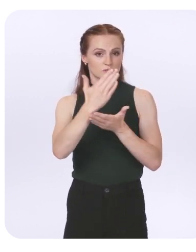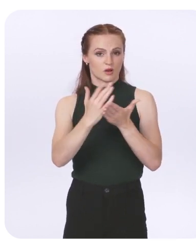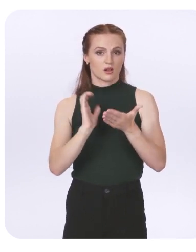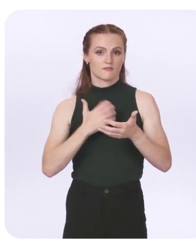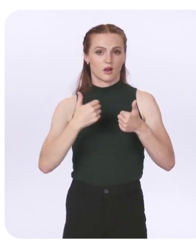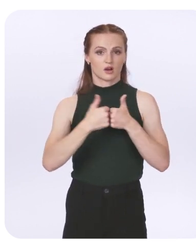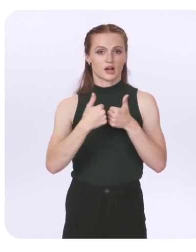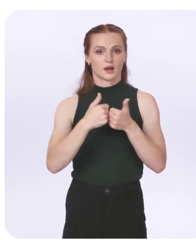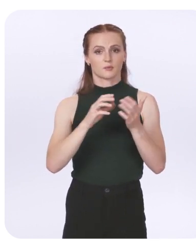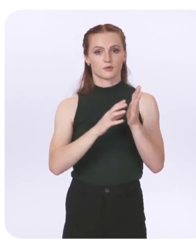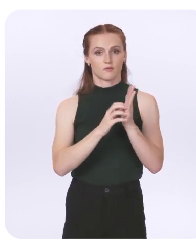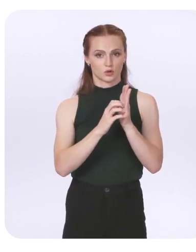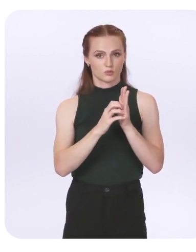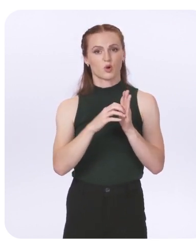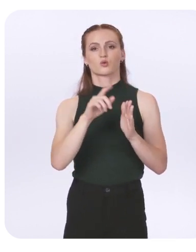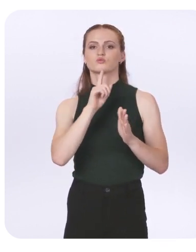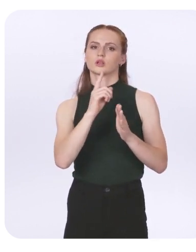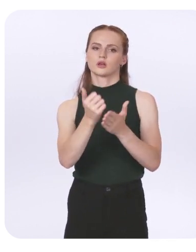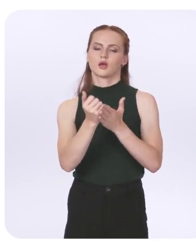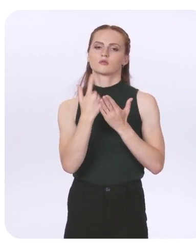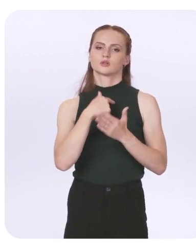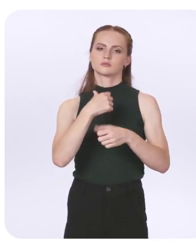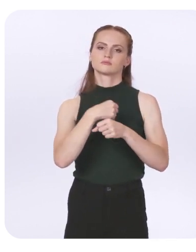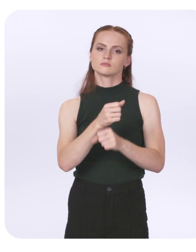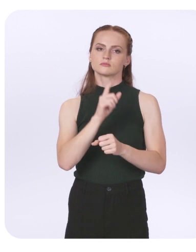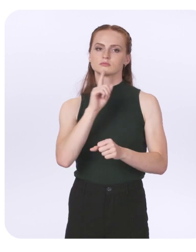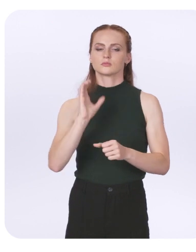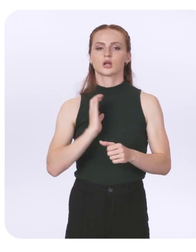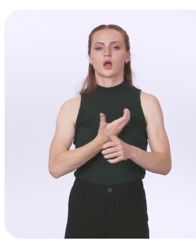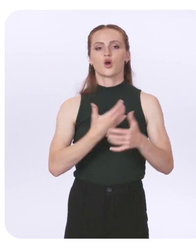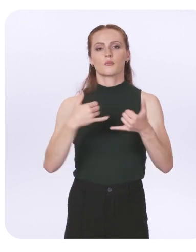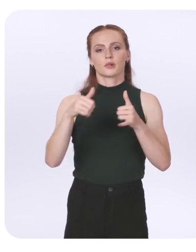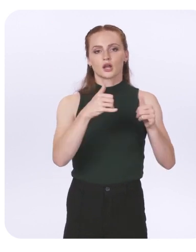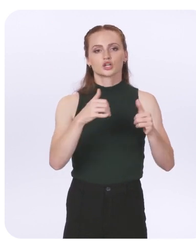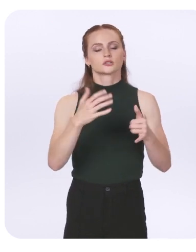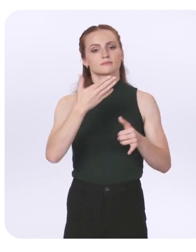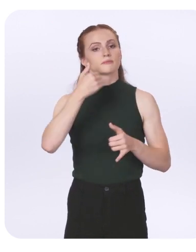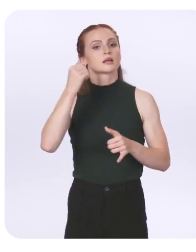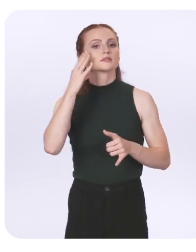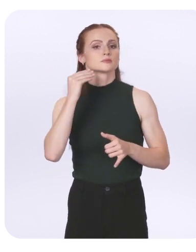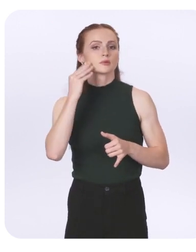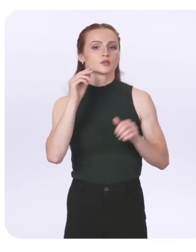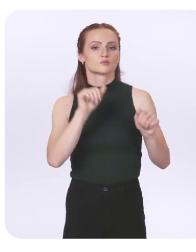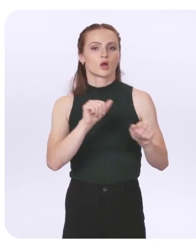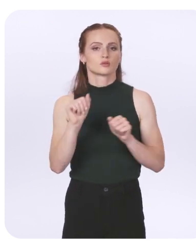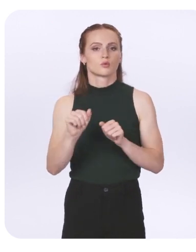This helped us ensure that our players had the best experience when we finally launched Breachers.